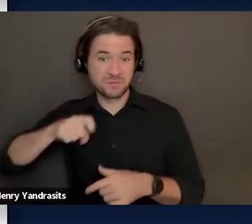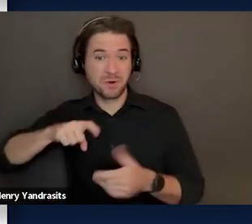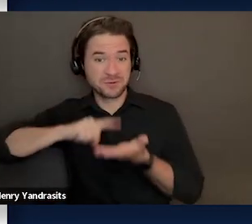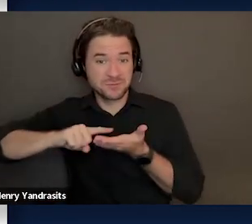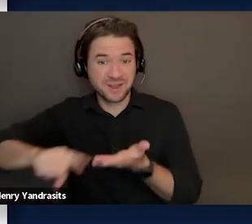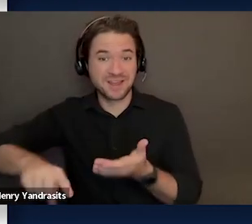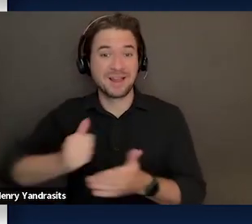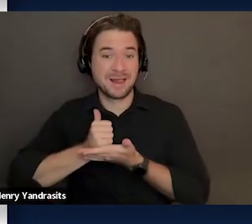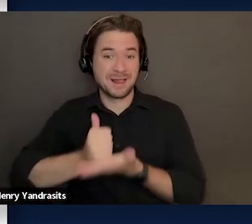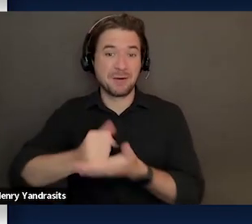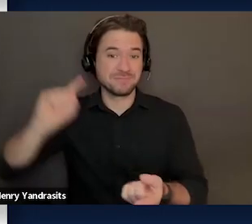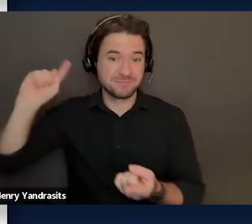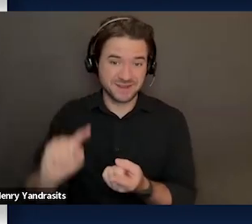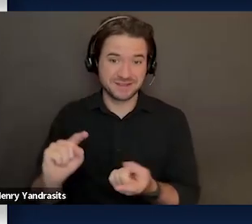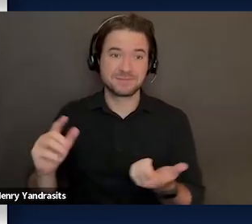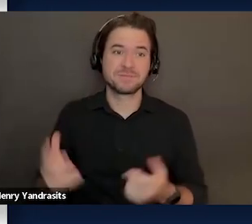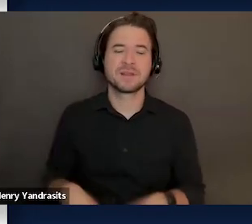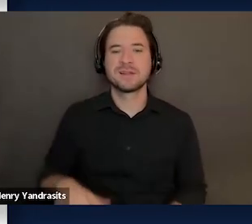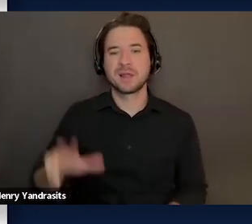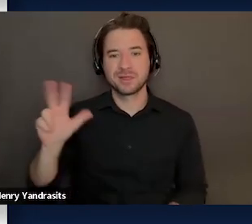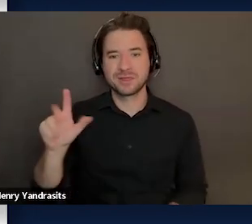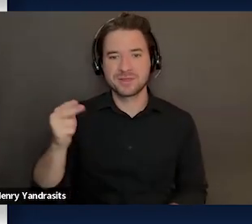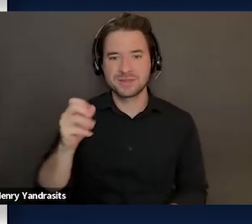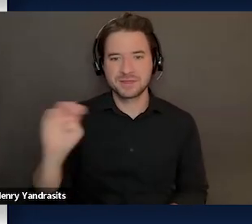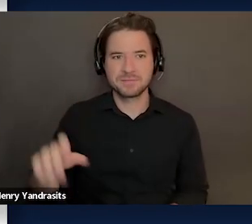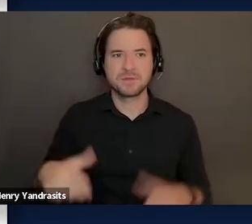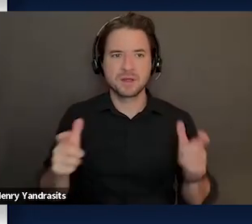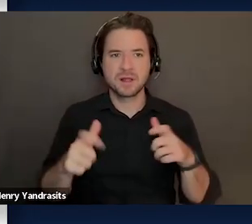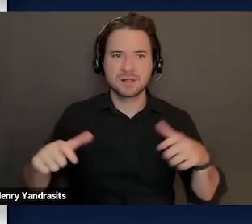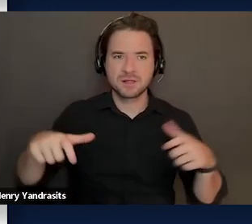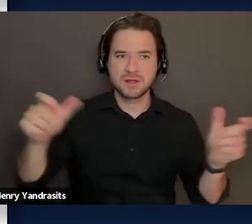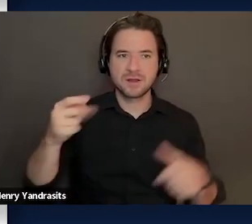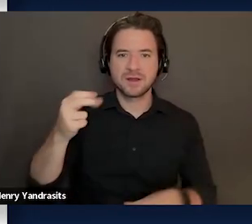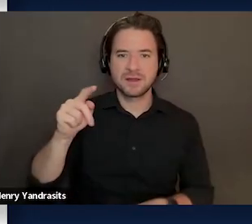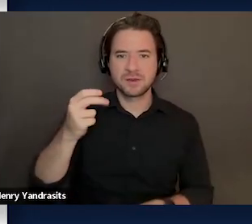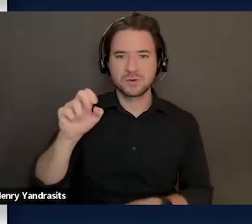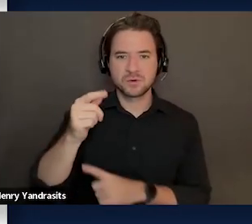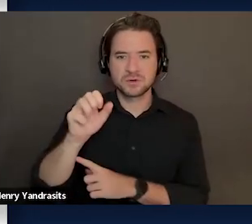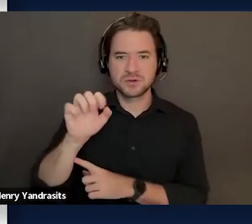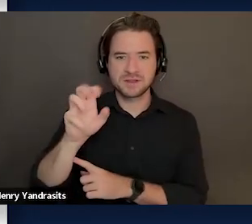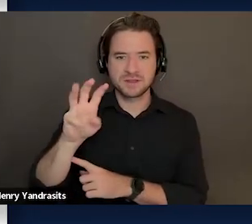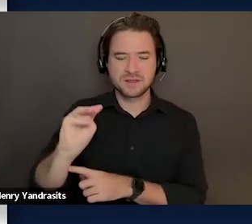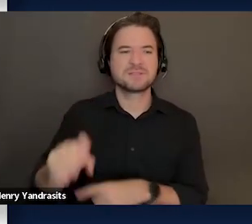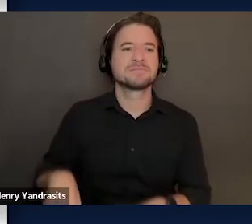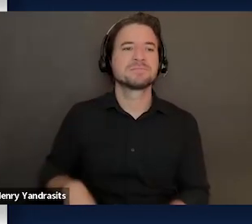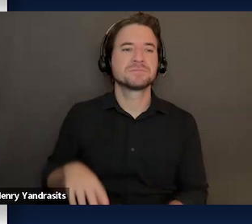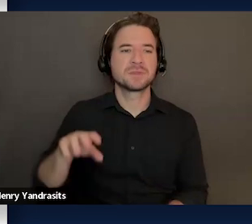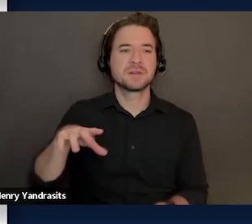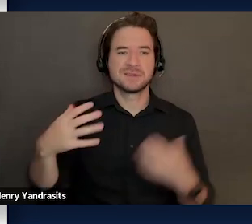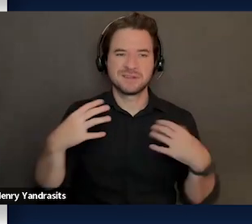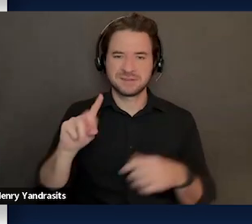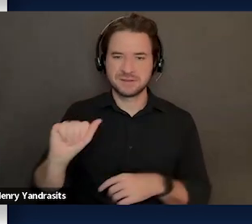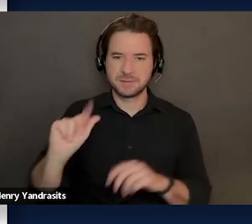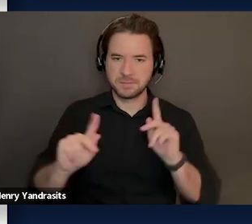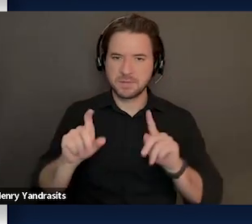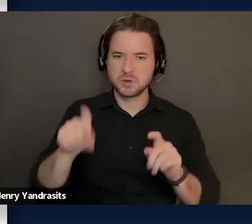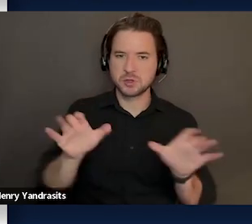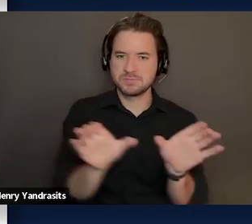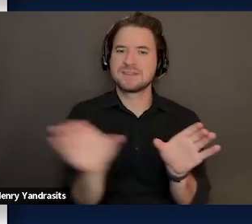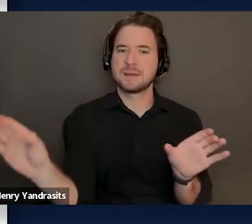And finally, I'll turn to Theme 3, large and heterogeneous, disabled people should remain segregated from health disparities research in public health.